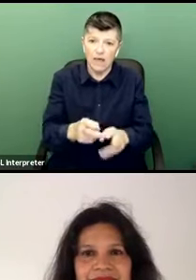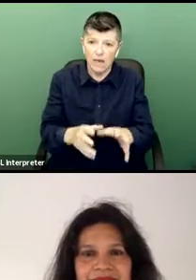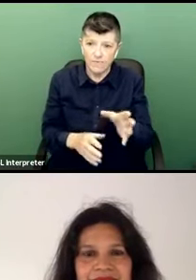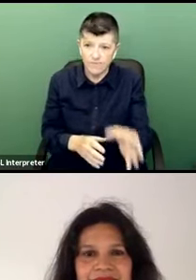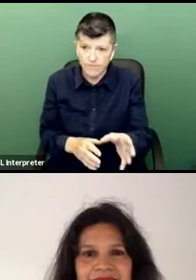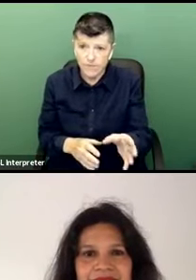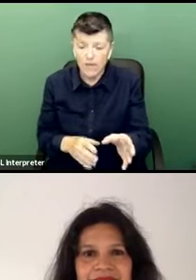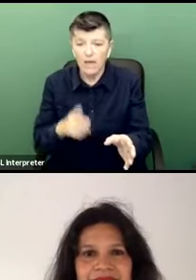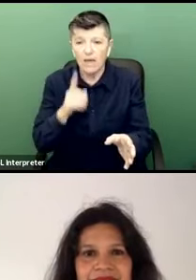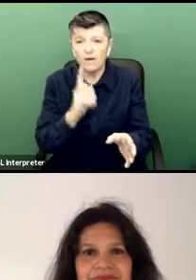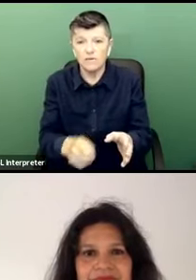they caned or something and